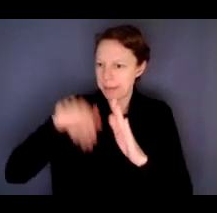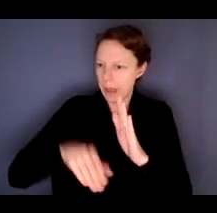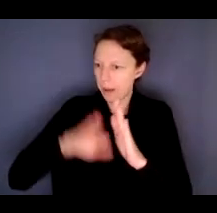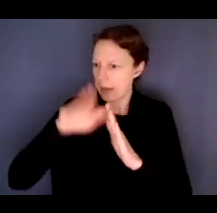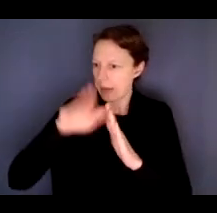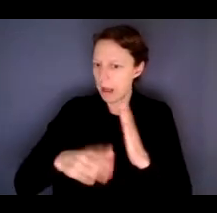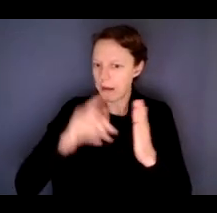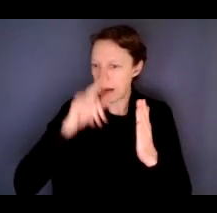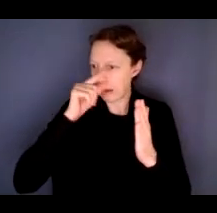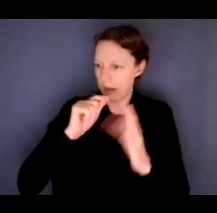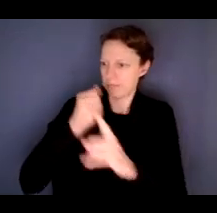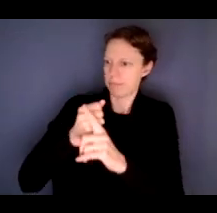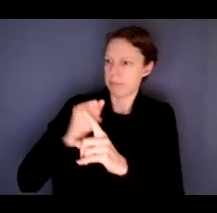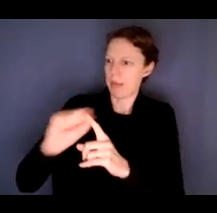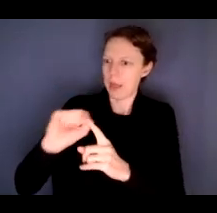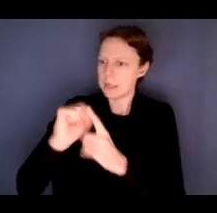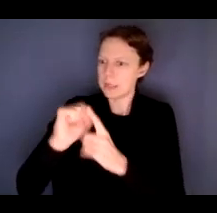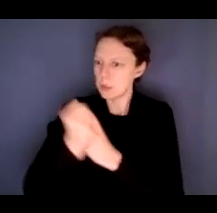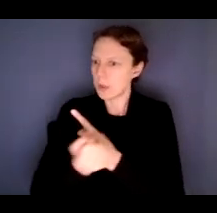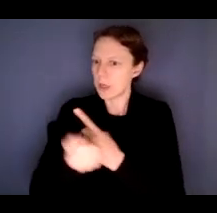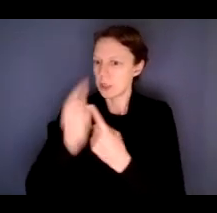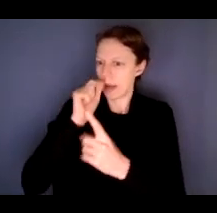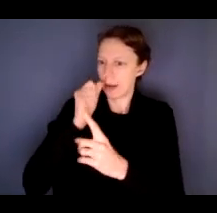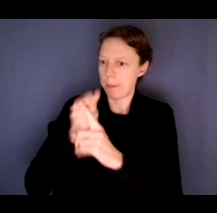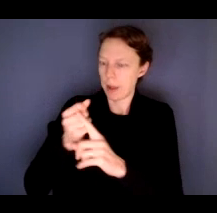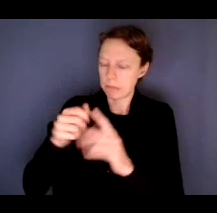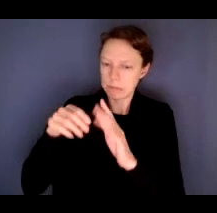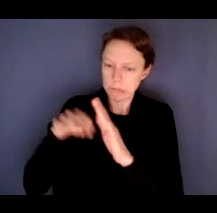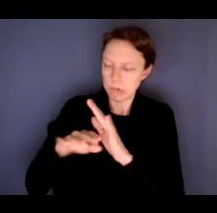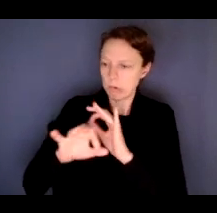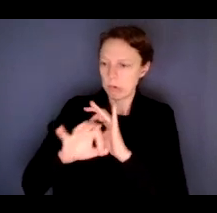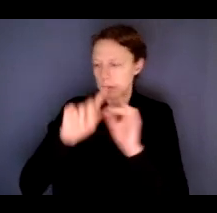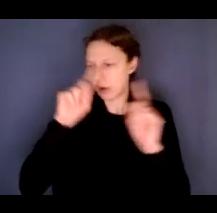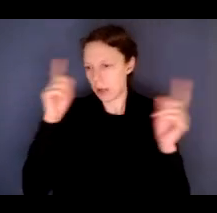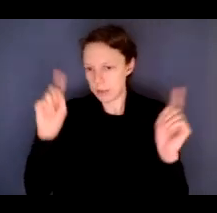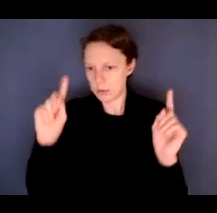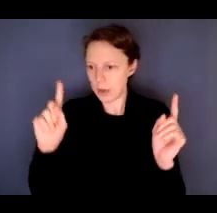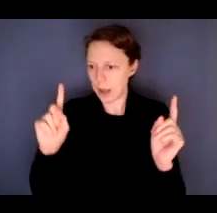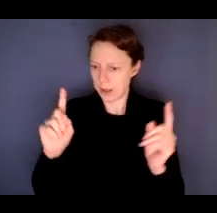It can be impacted by whether or not the child is appropriately supported in that interaction when